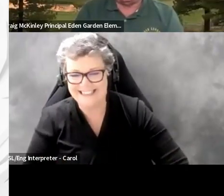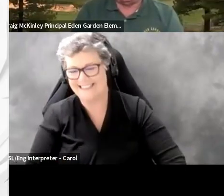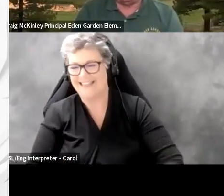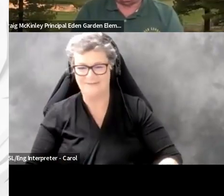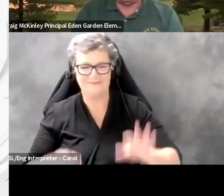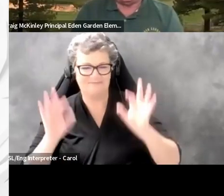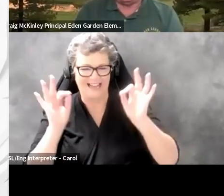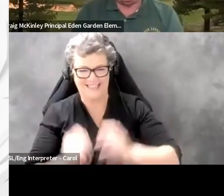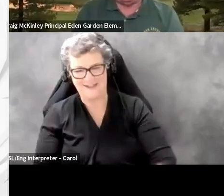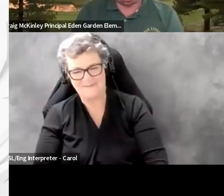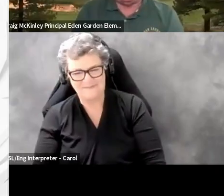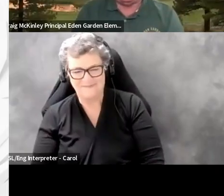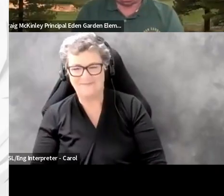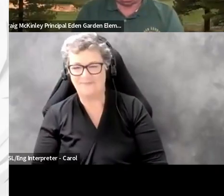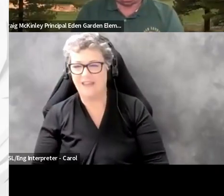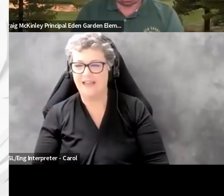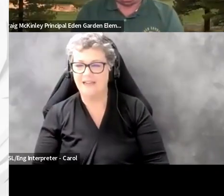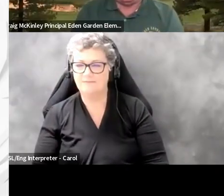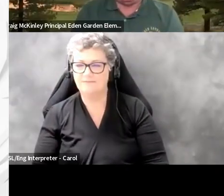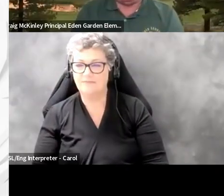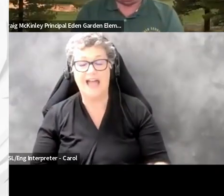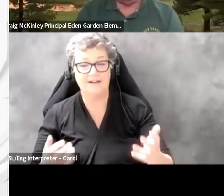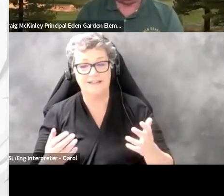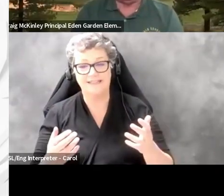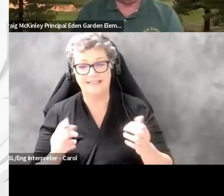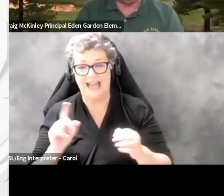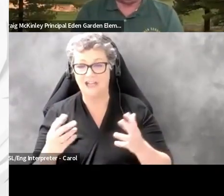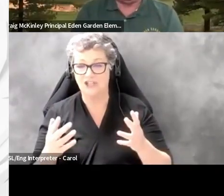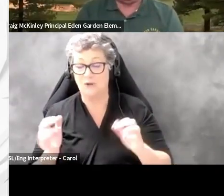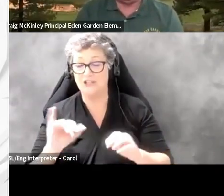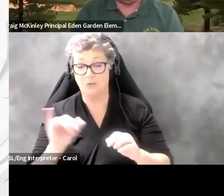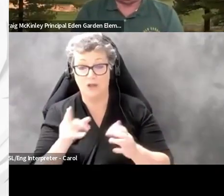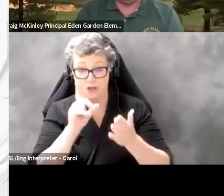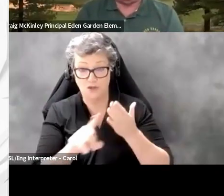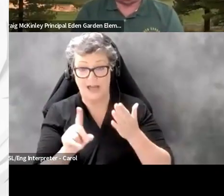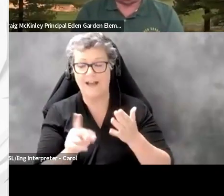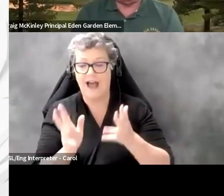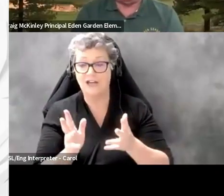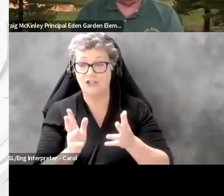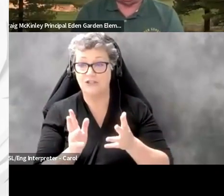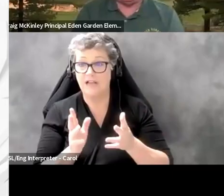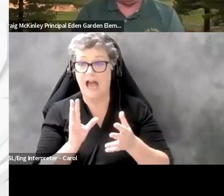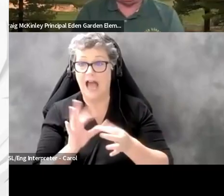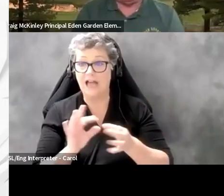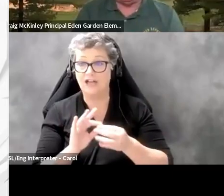excellent news. Just wanna also check. I did talk a little bit about a summer conference